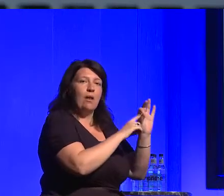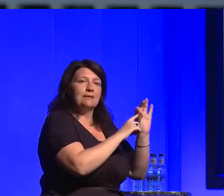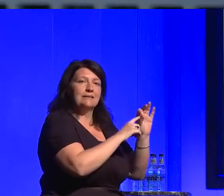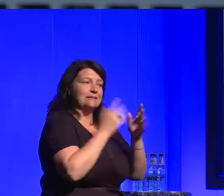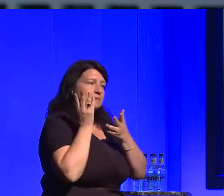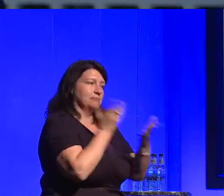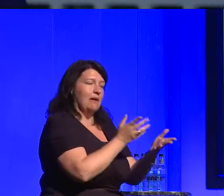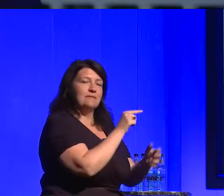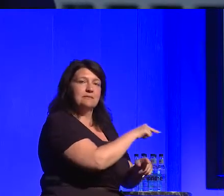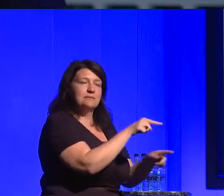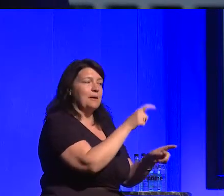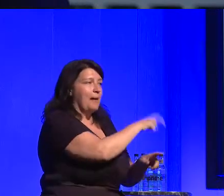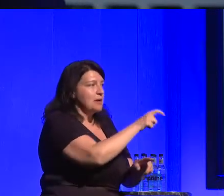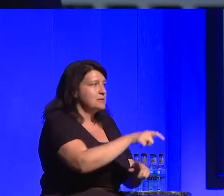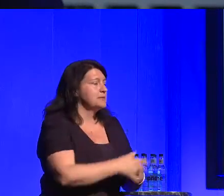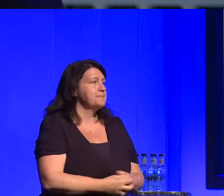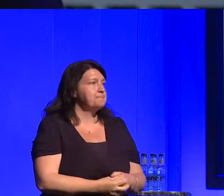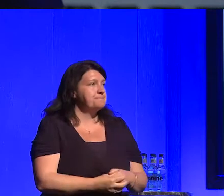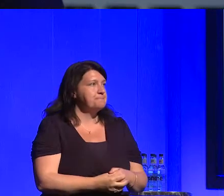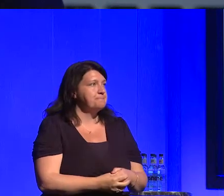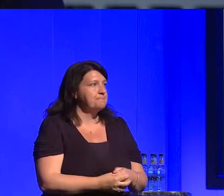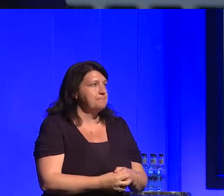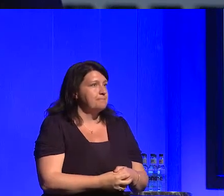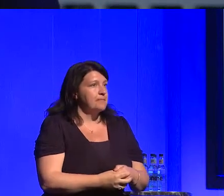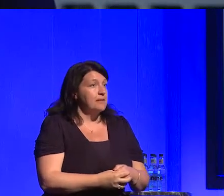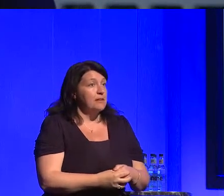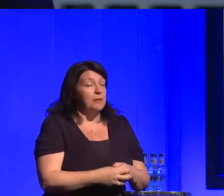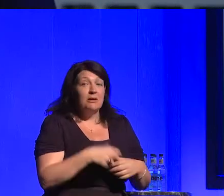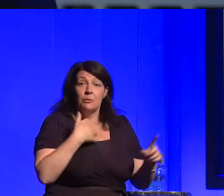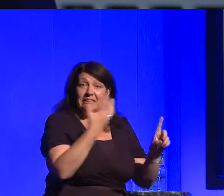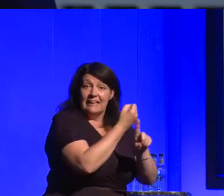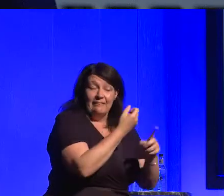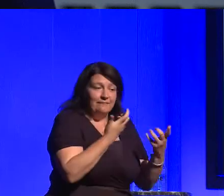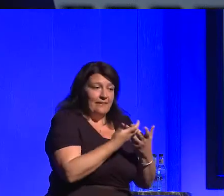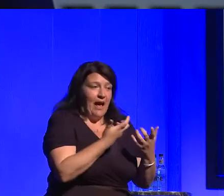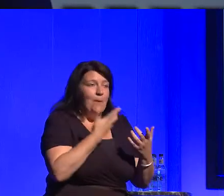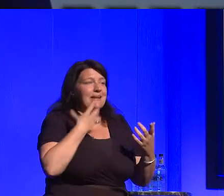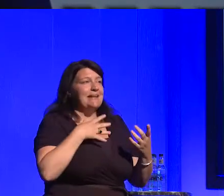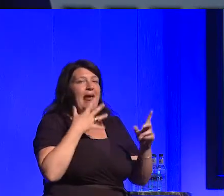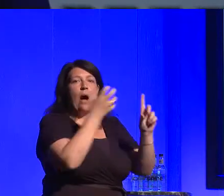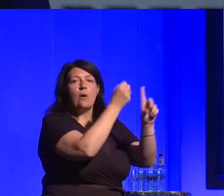To do that, we have to make outcomes and experience the currency of the way we do business in